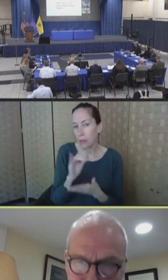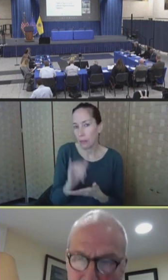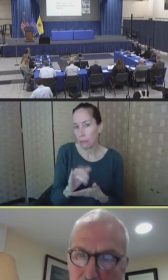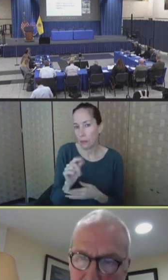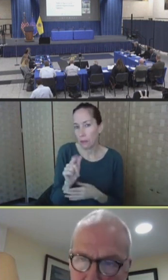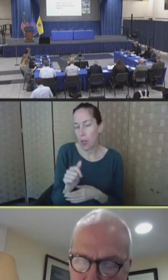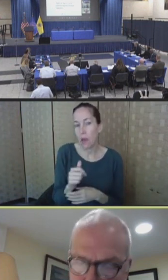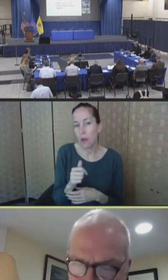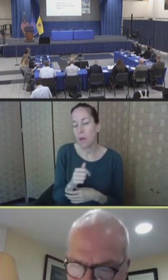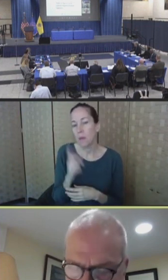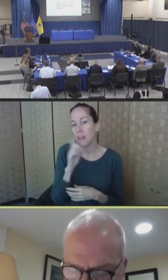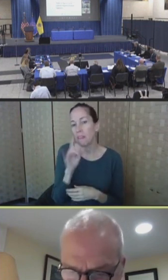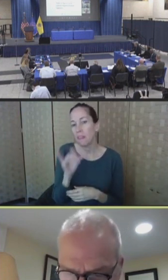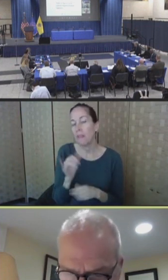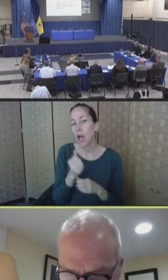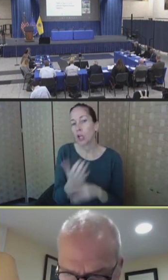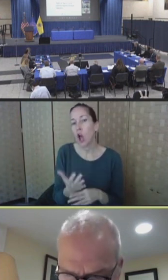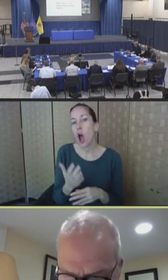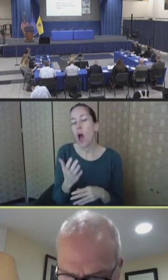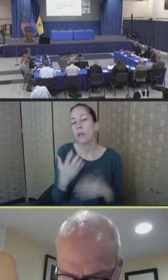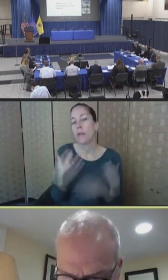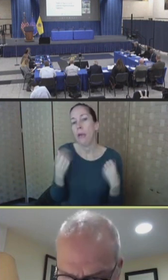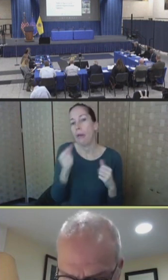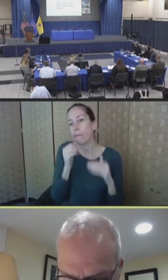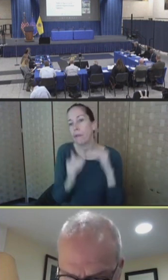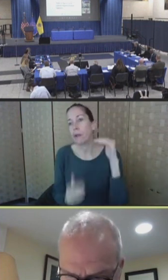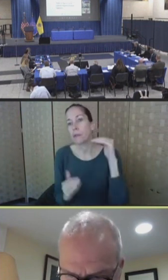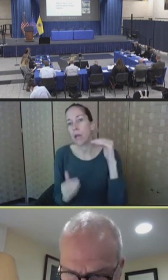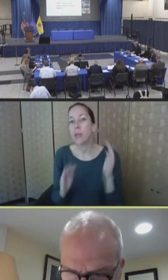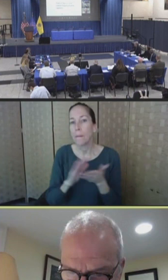Another impact of the pandemic that I think we're just beginning to understand.